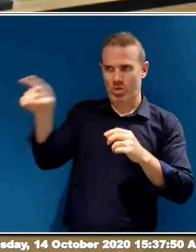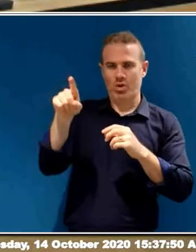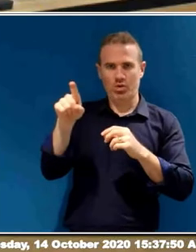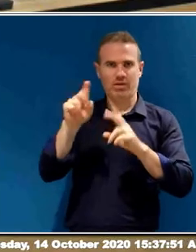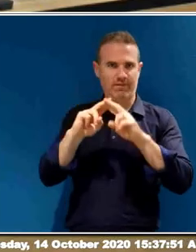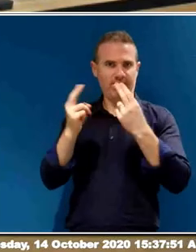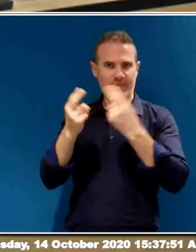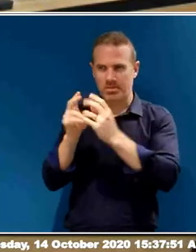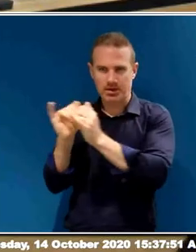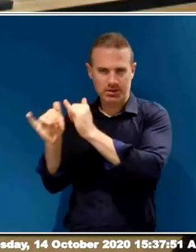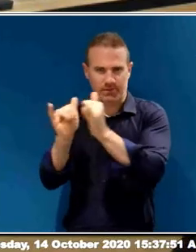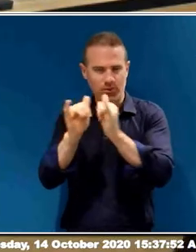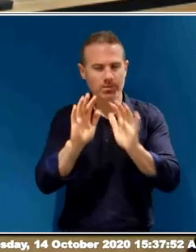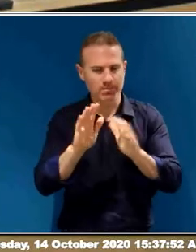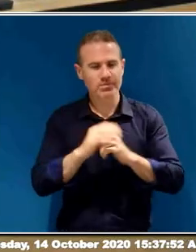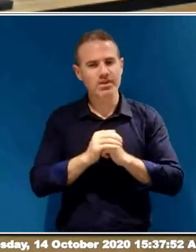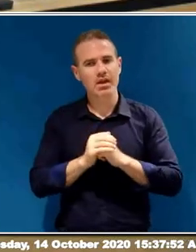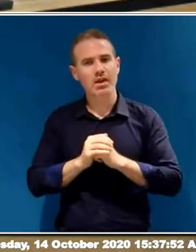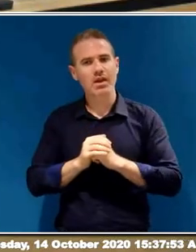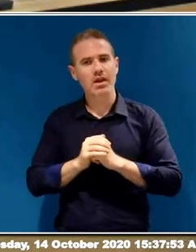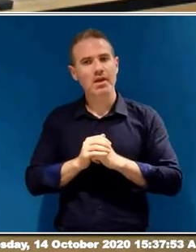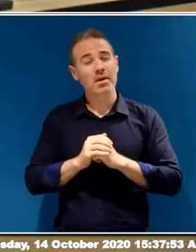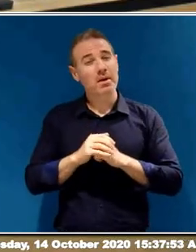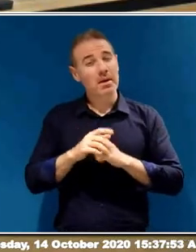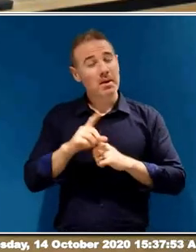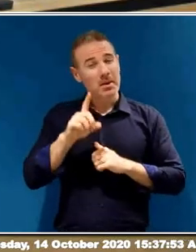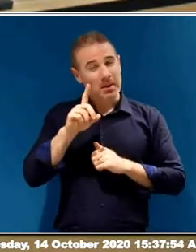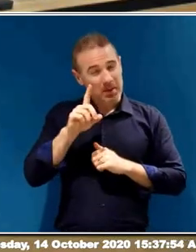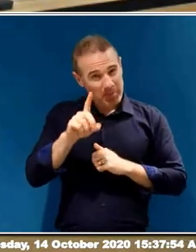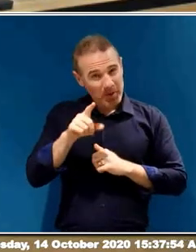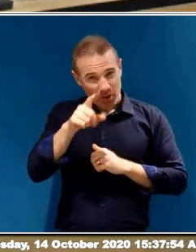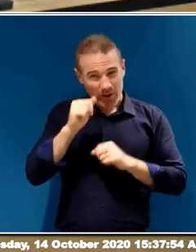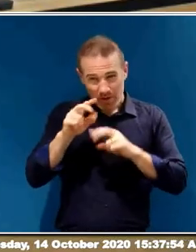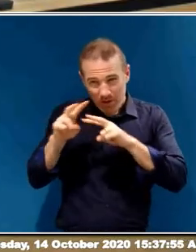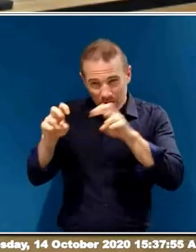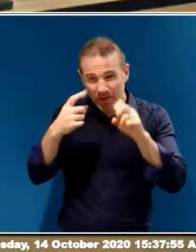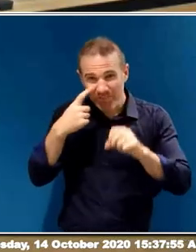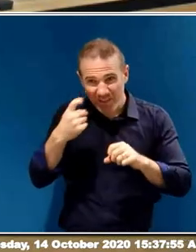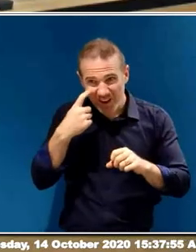that this has led to conflict between families and schools? How does it manifest itself?